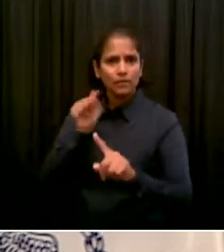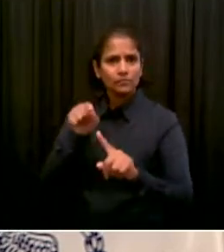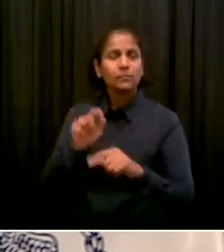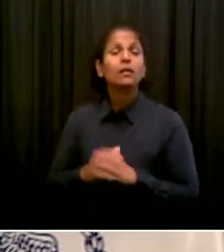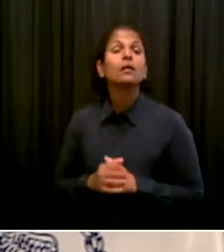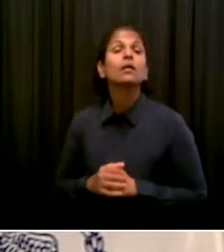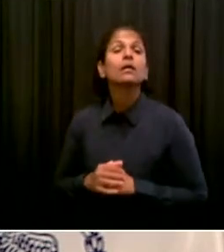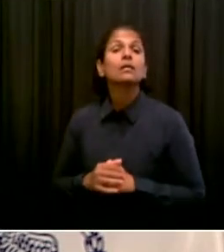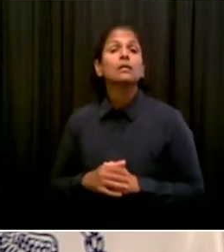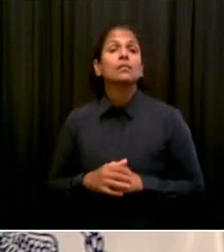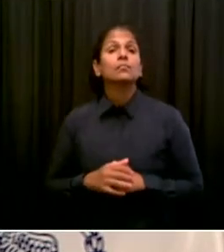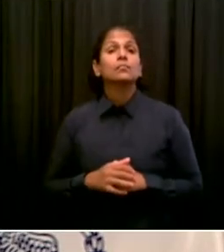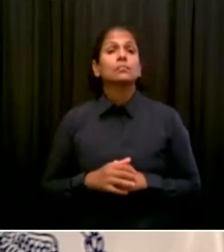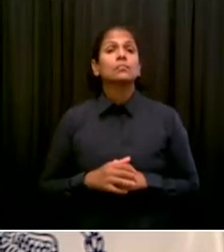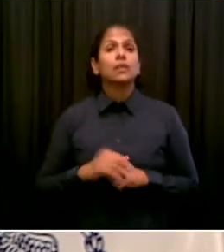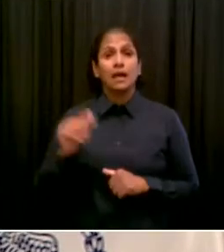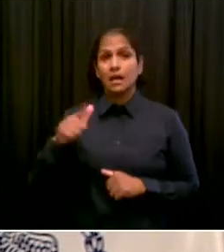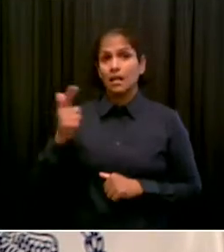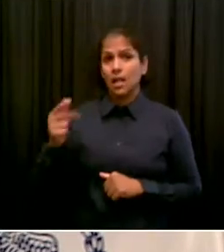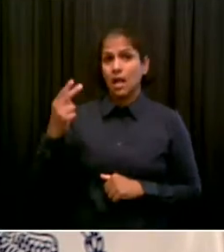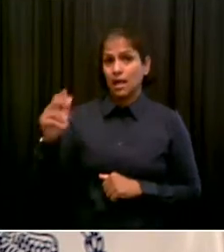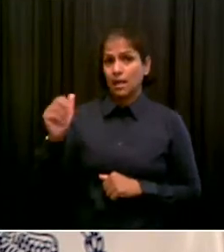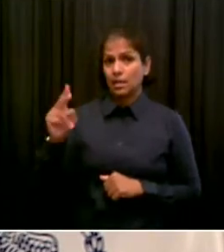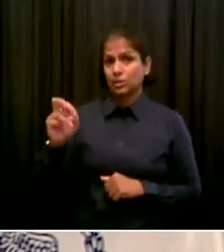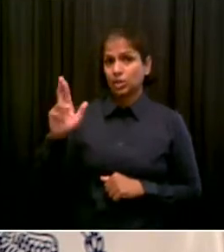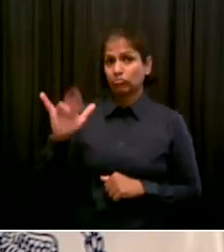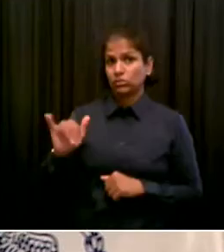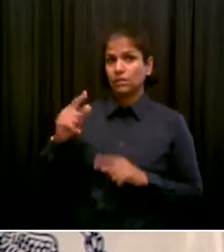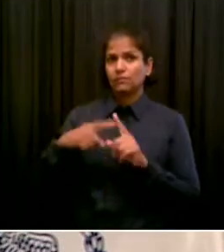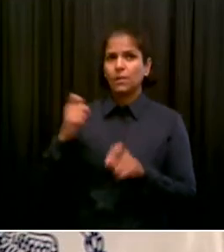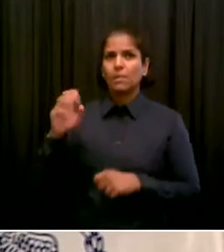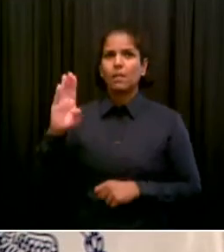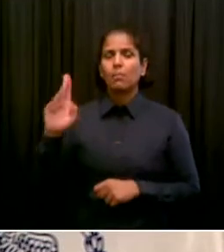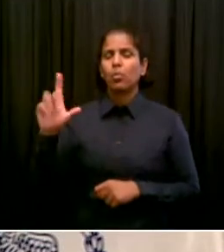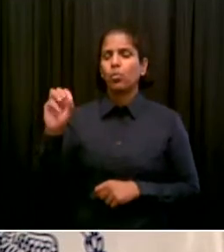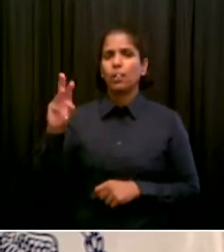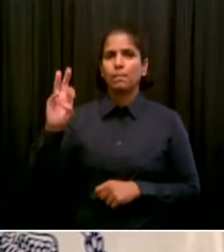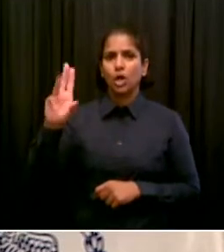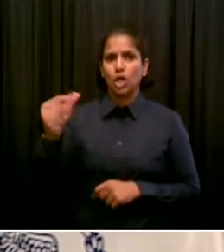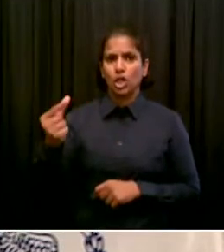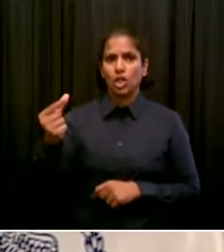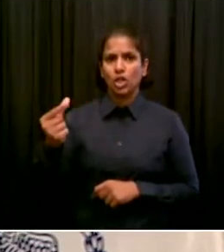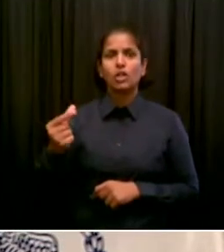NEXT, WE HAVE HENRY FROM BLOOEMBRG. CALL, MR. MAYOR.